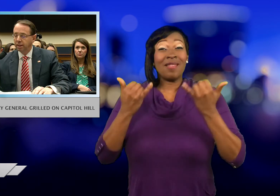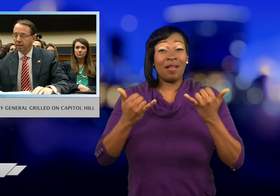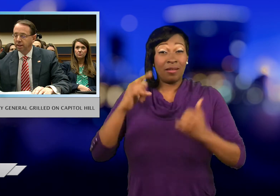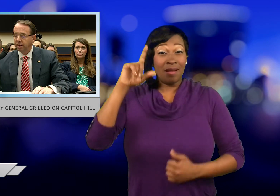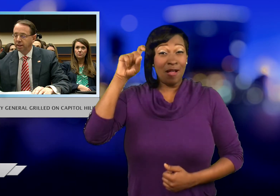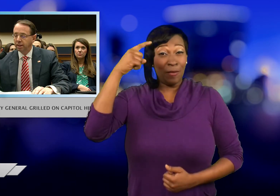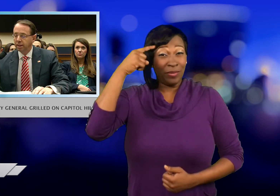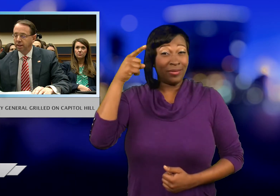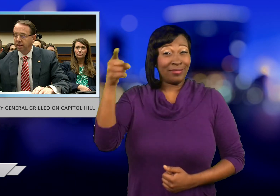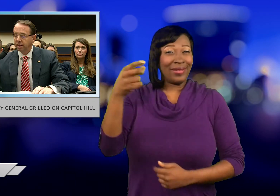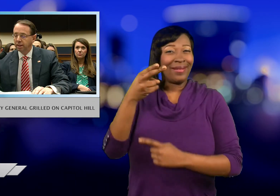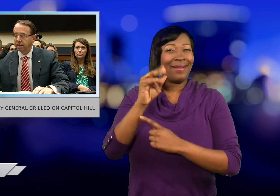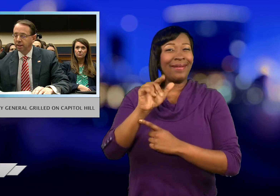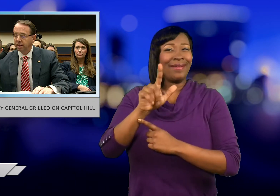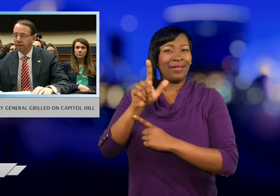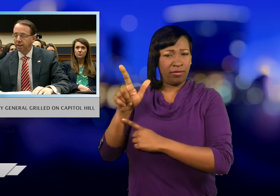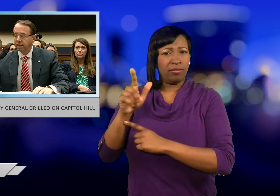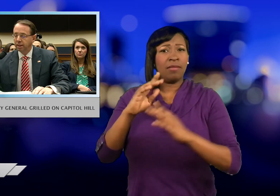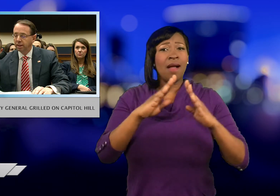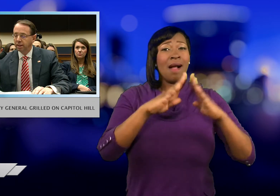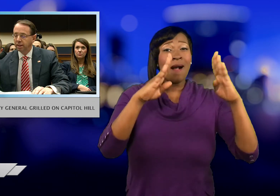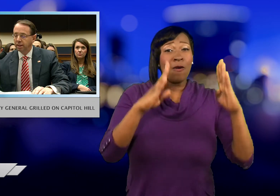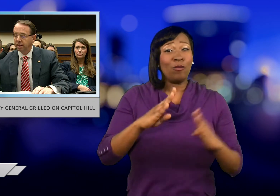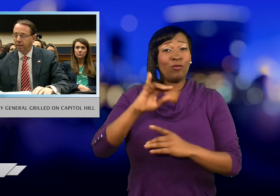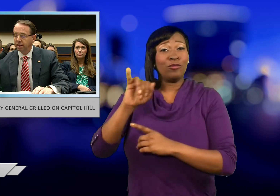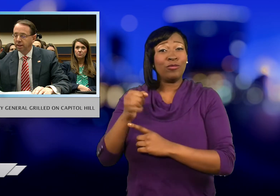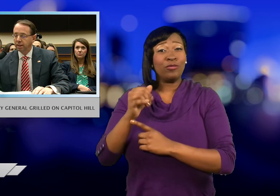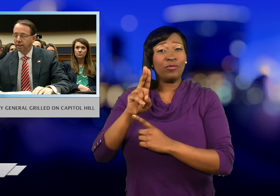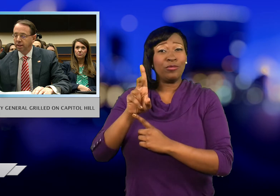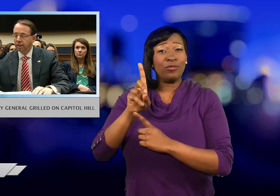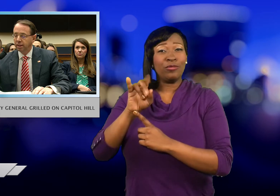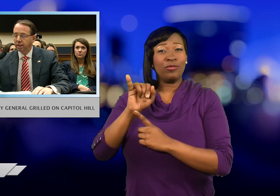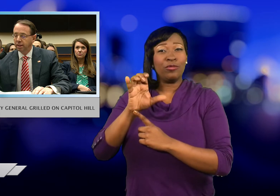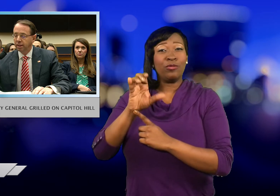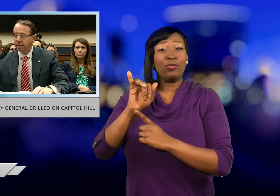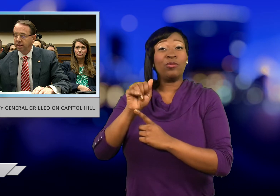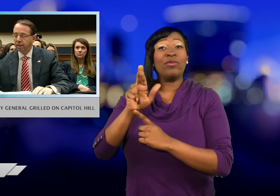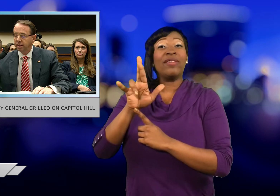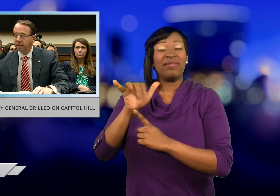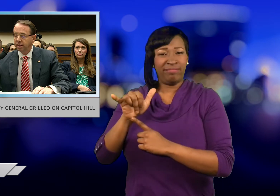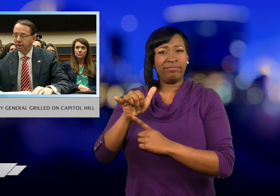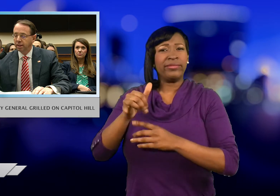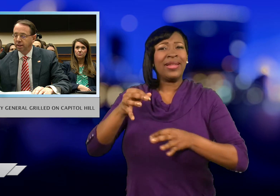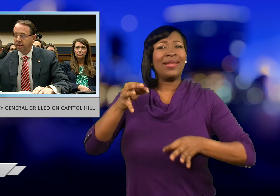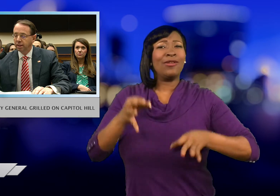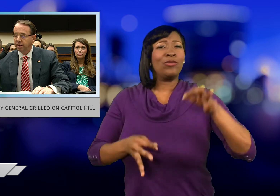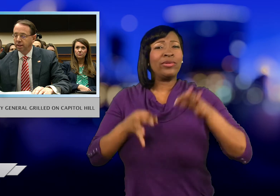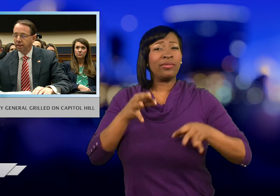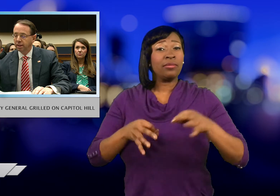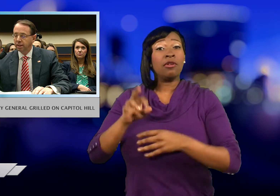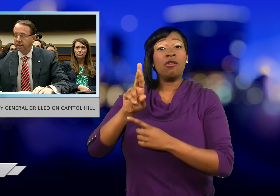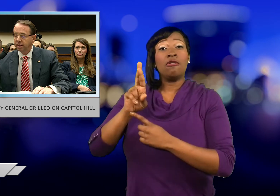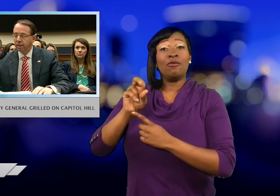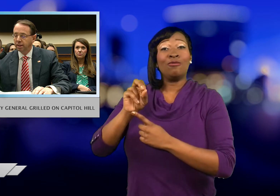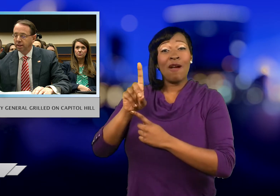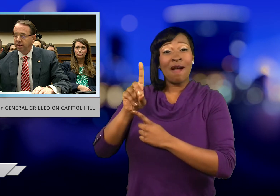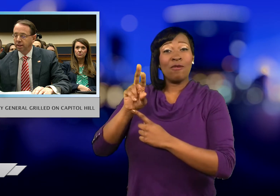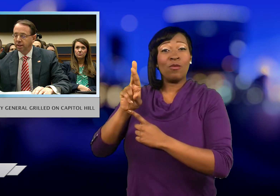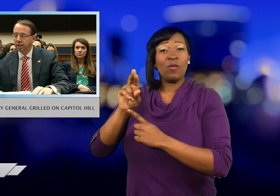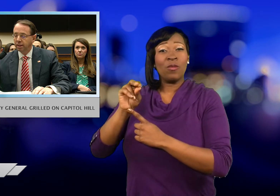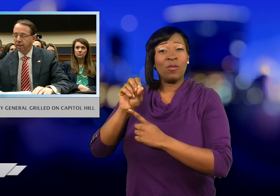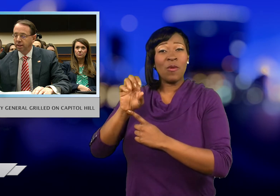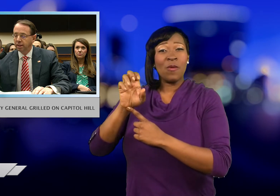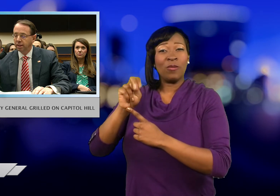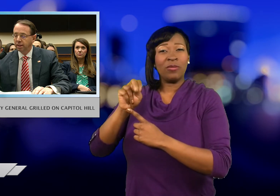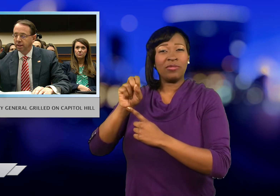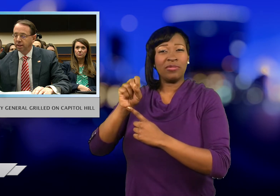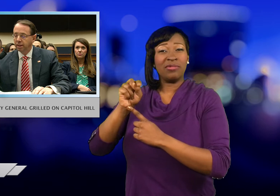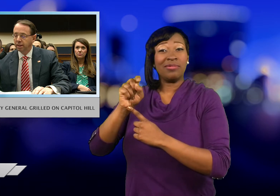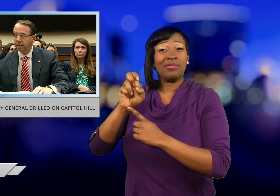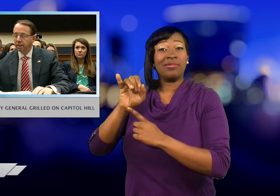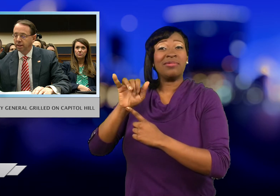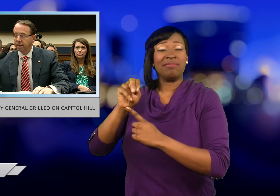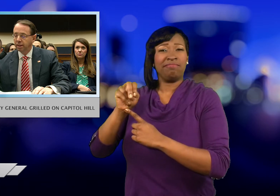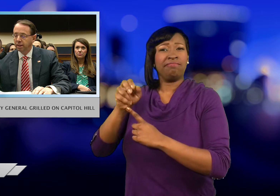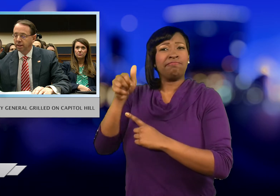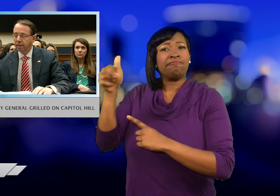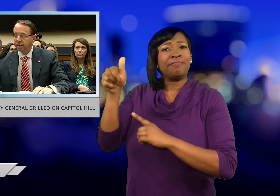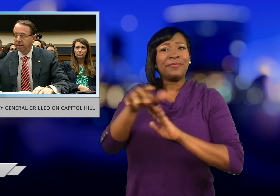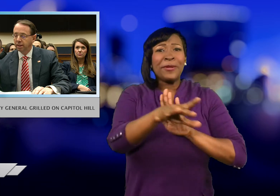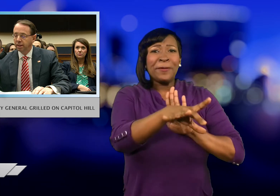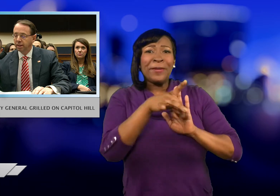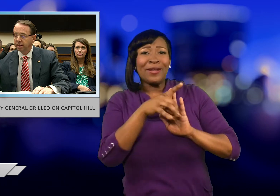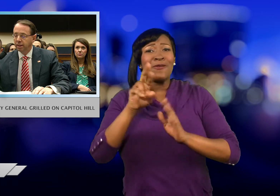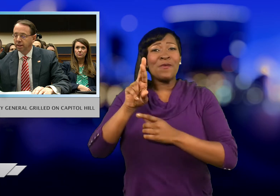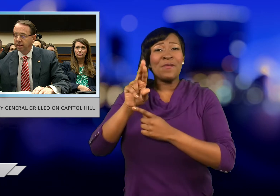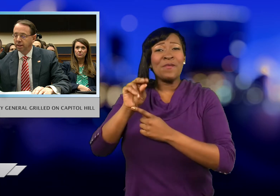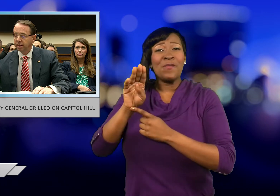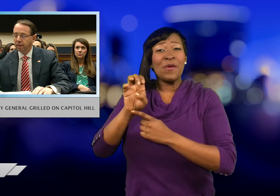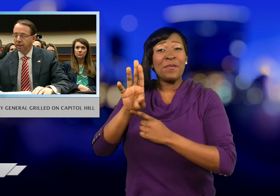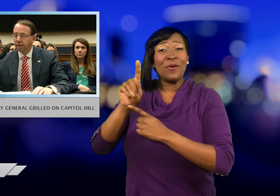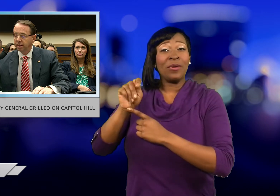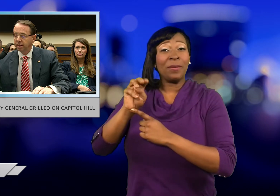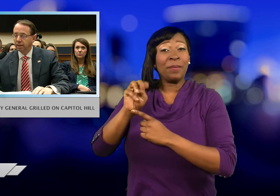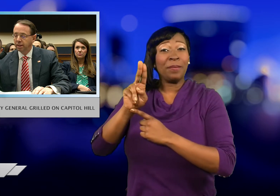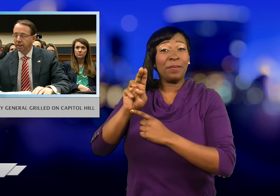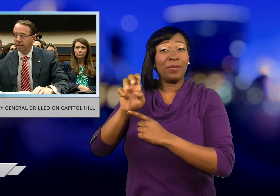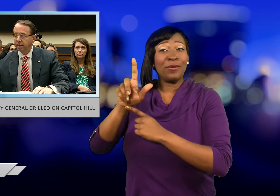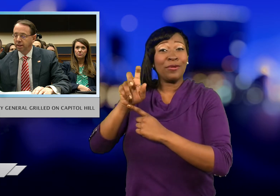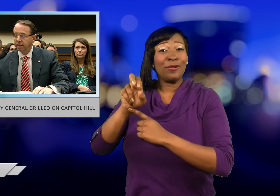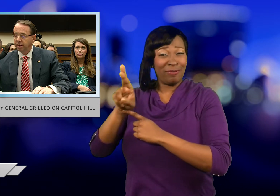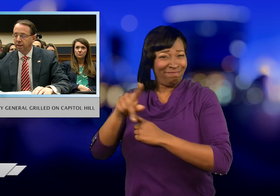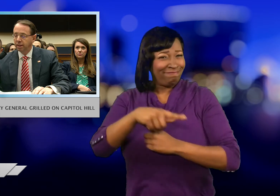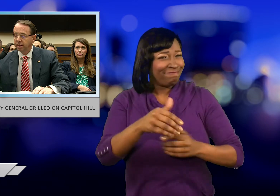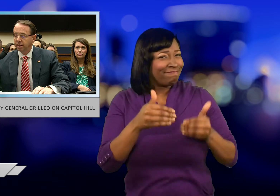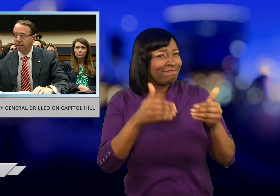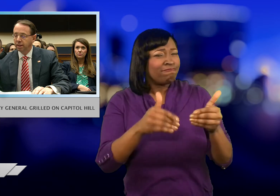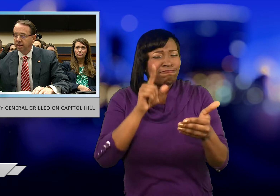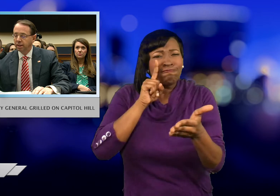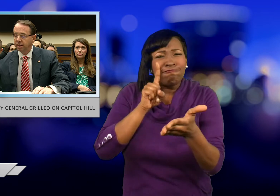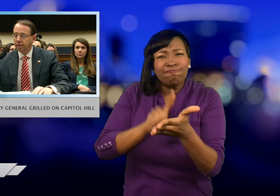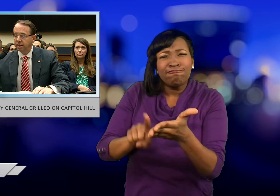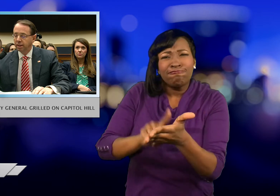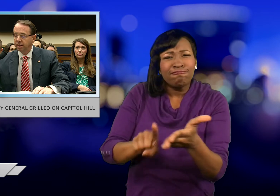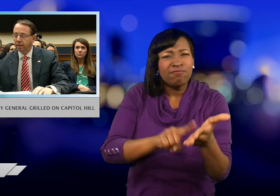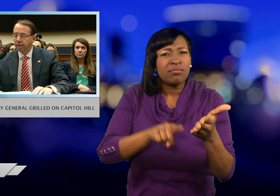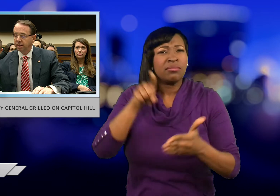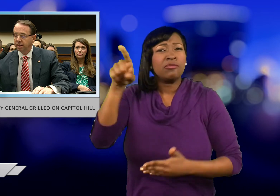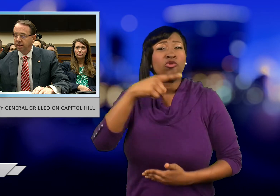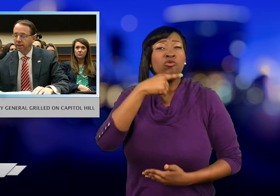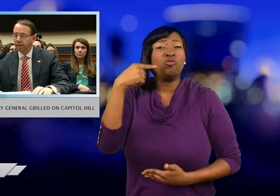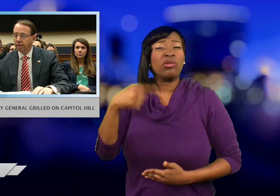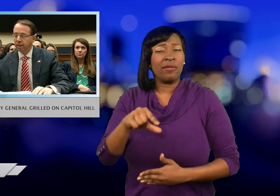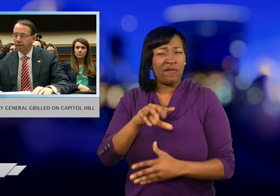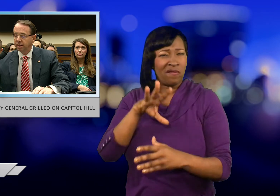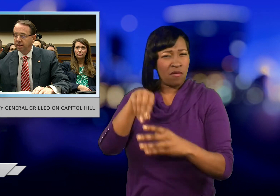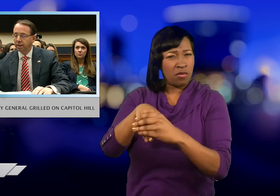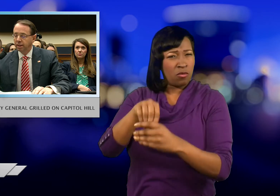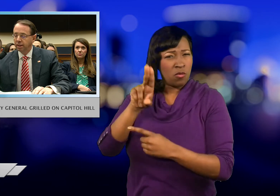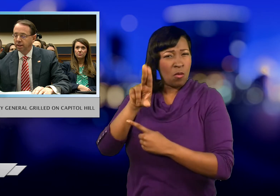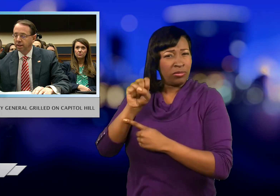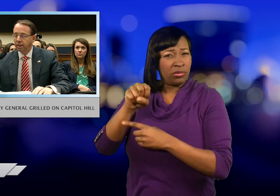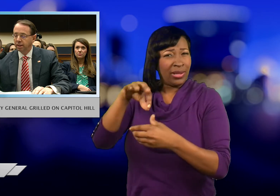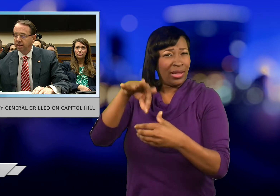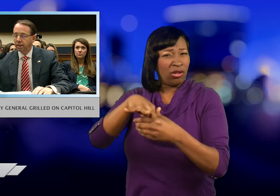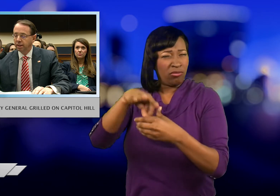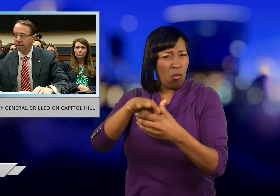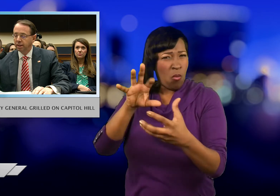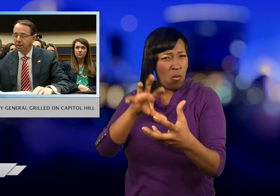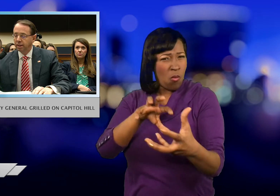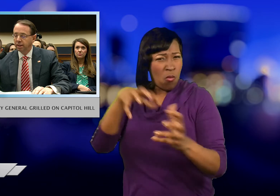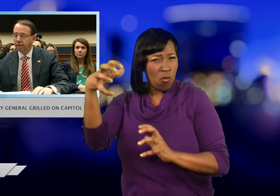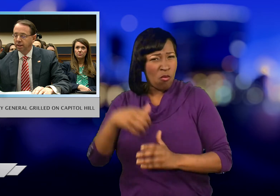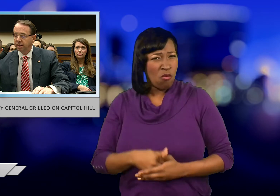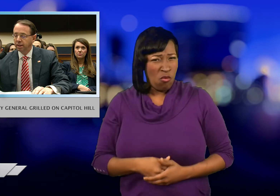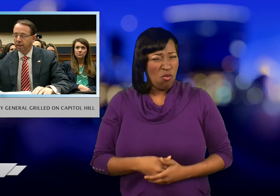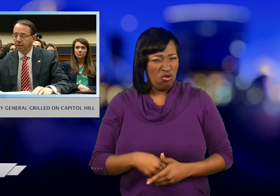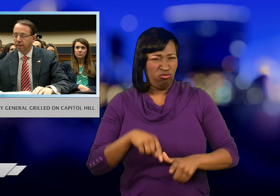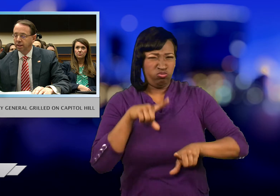Rod Rosenstein, the top man overseeing Robert Mueller's Russia meddling investigation, was